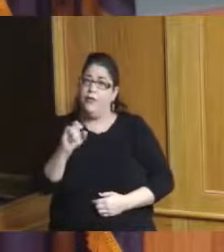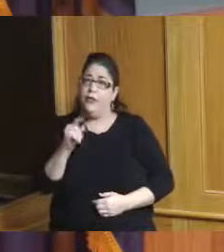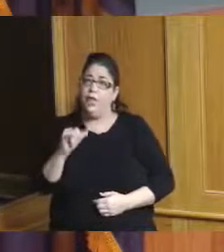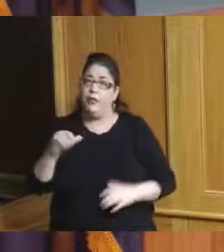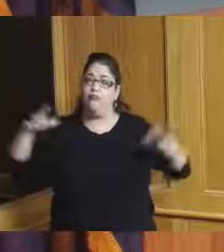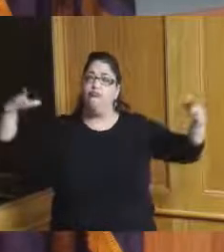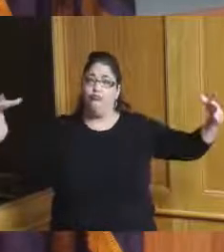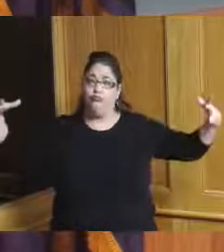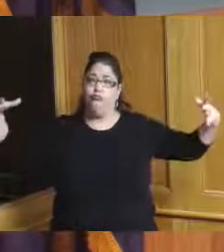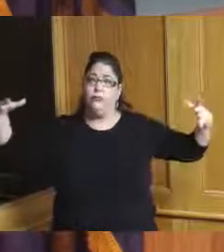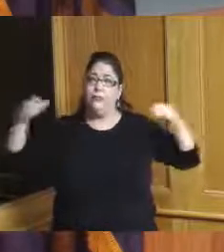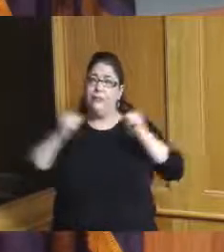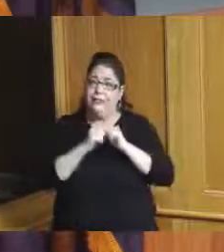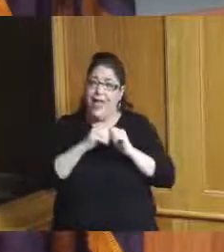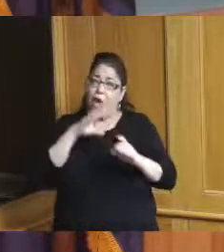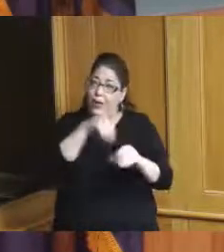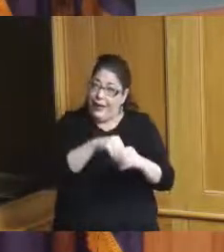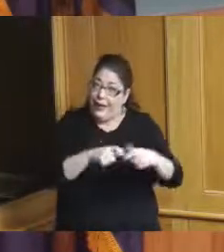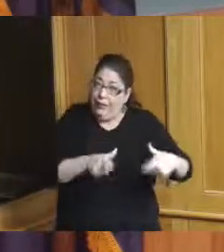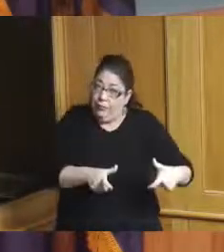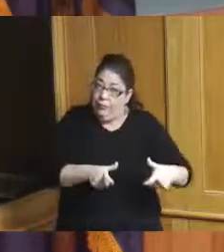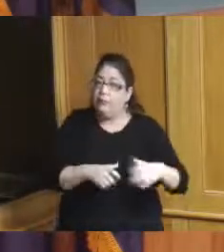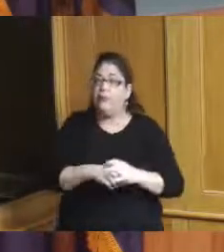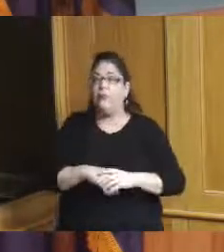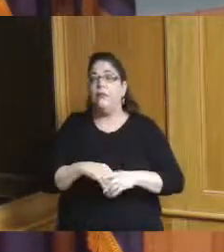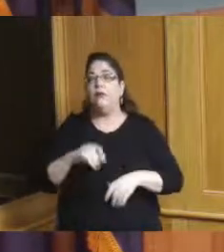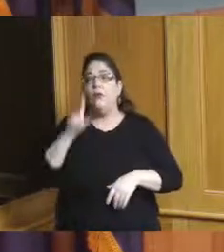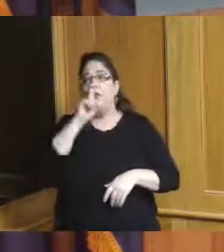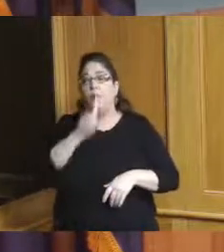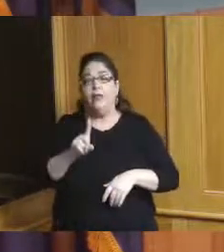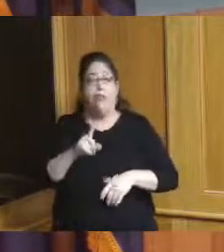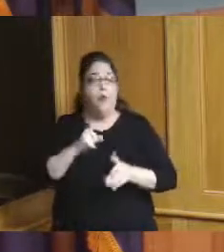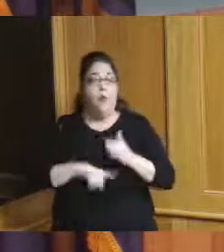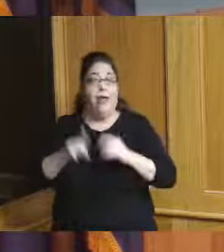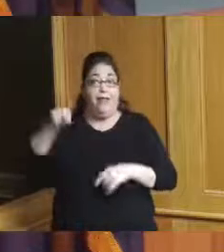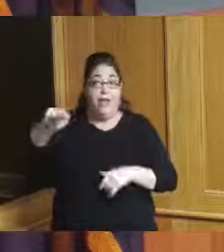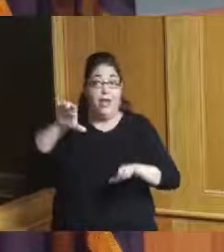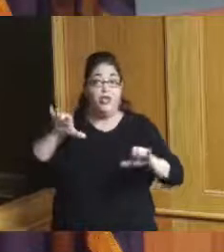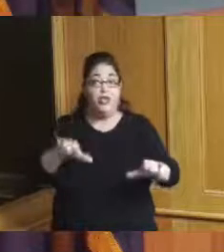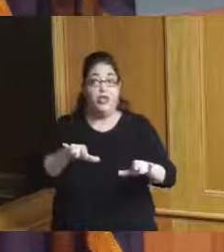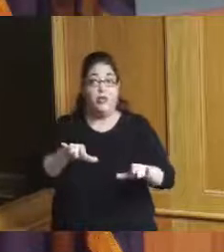that also whatever they're doing and we're able to like you said a Logan type project